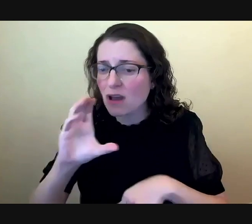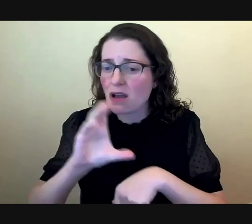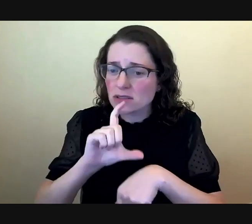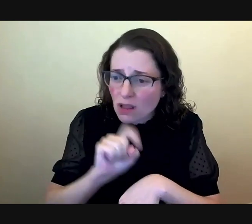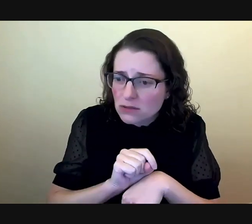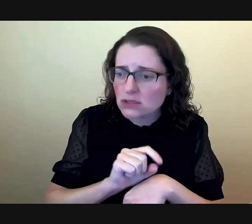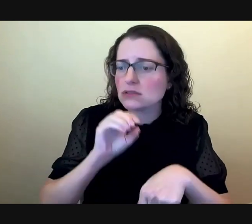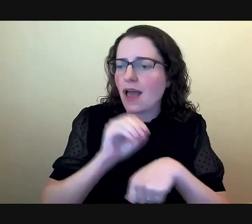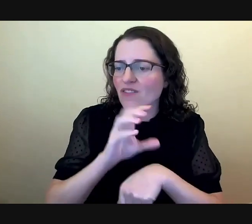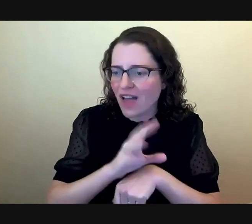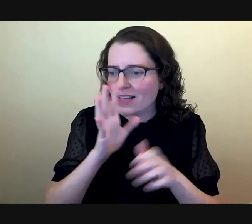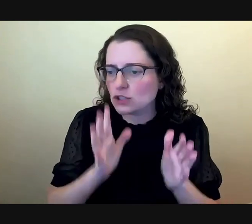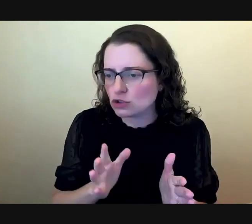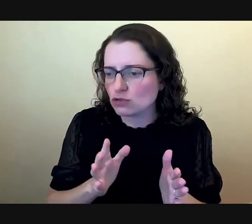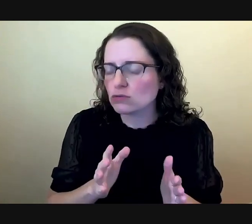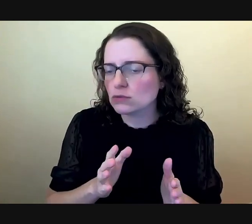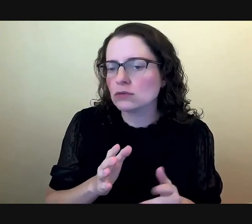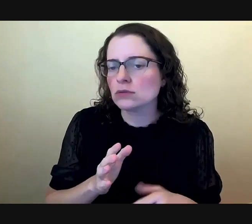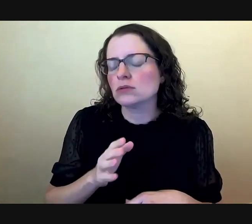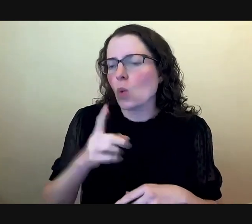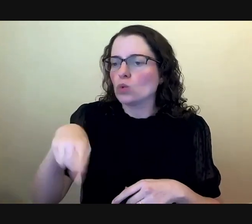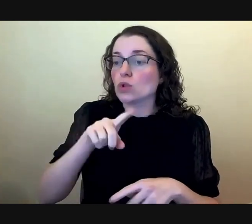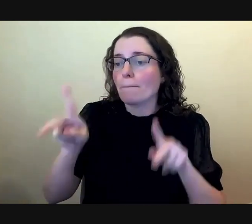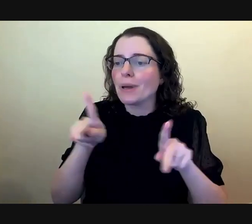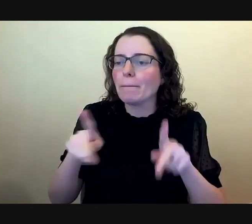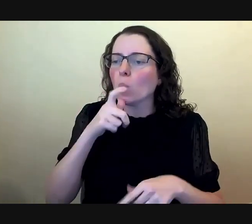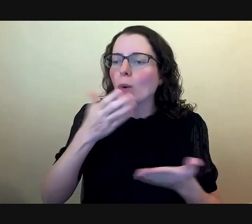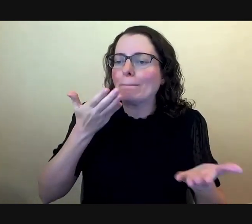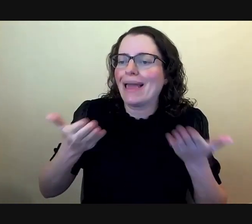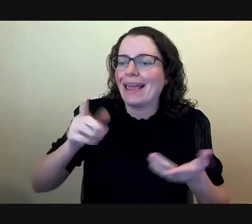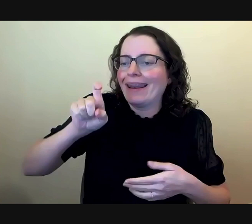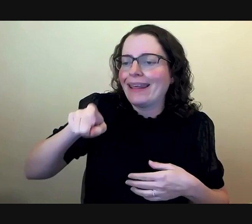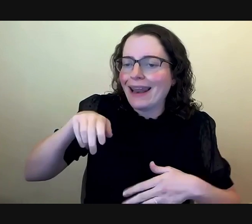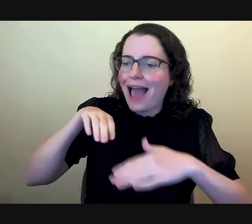insurance agents, consultants, and advisors are all under that business associates.